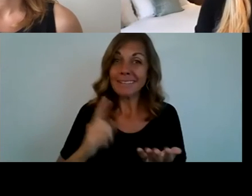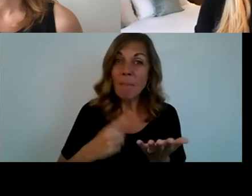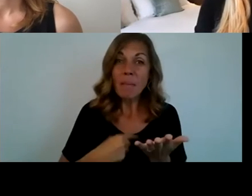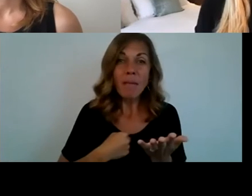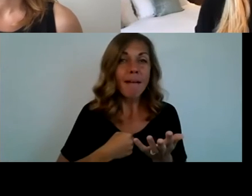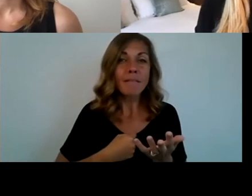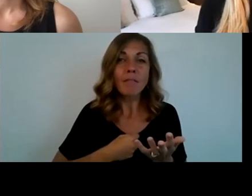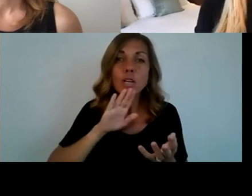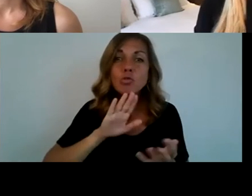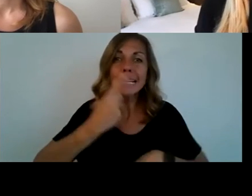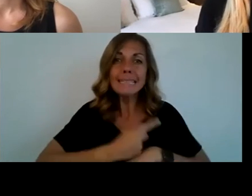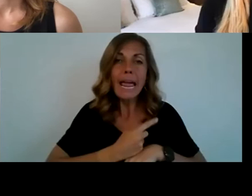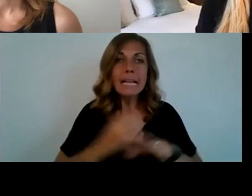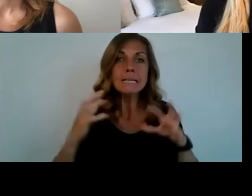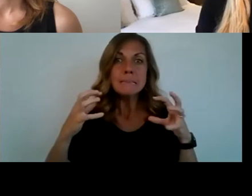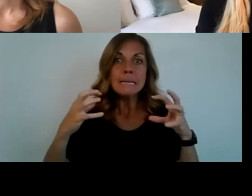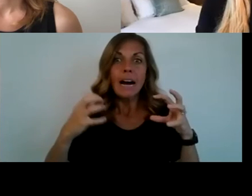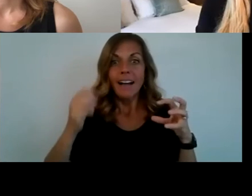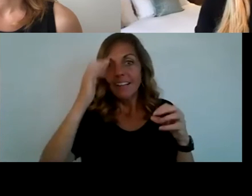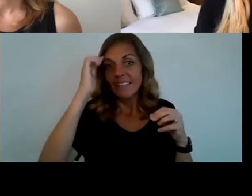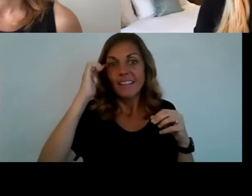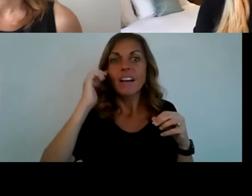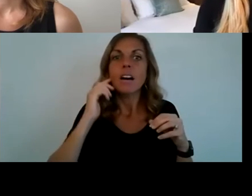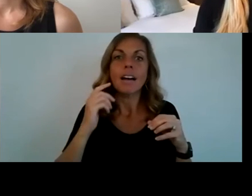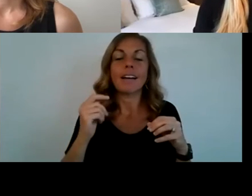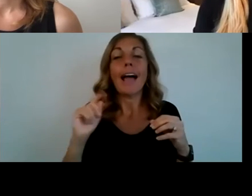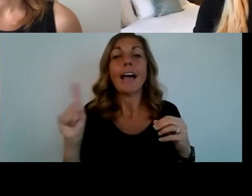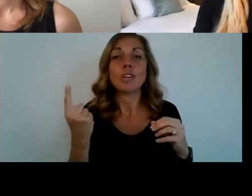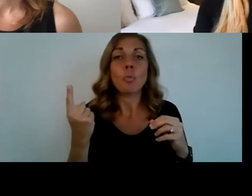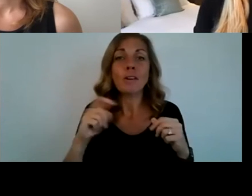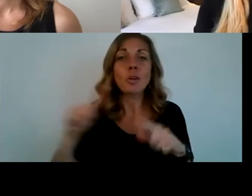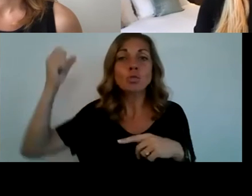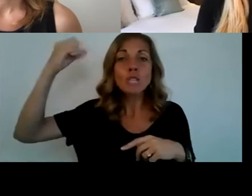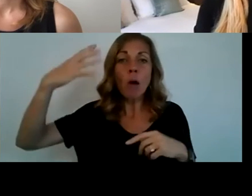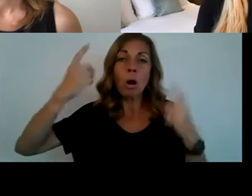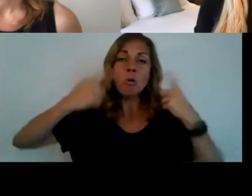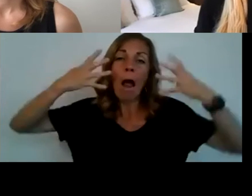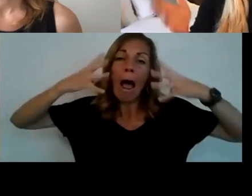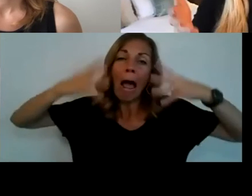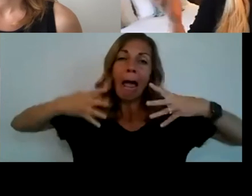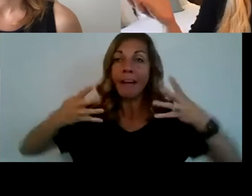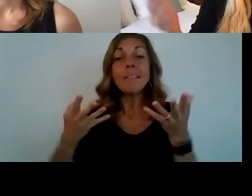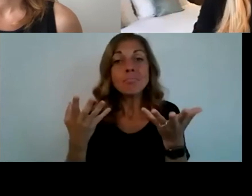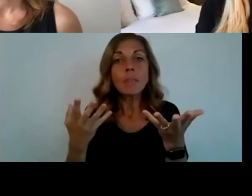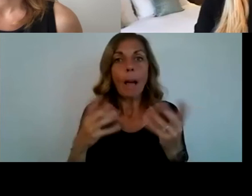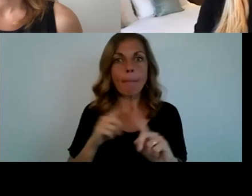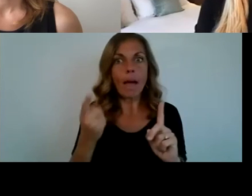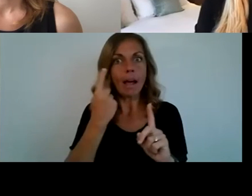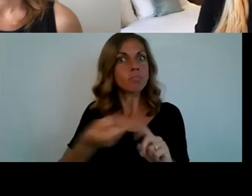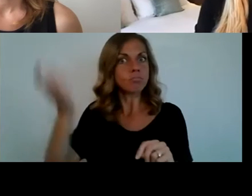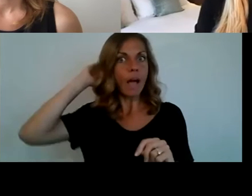and I want to hit my head against the wall or climb into the shower. They are supporting